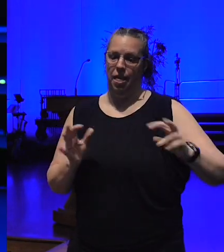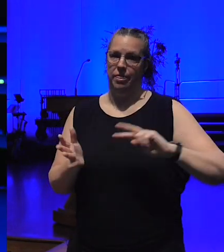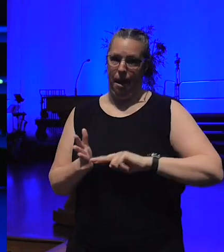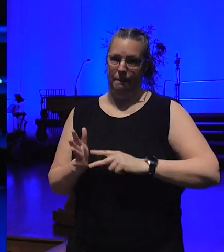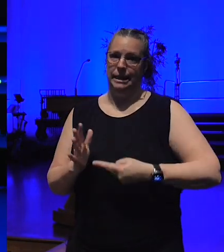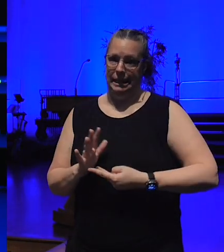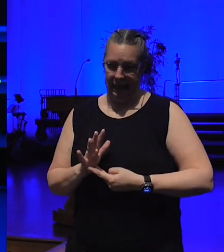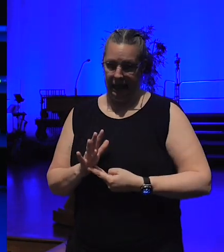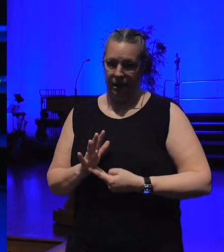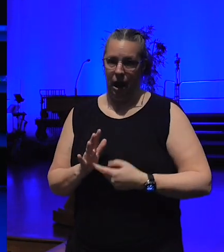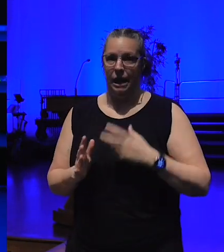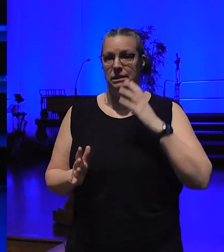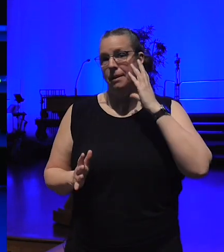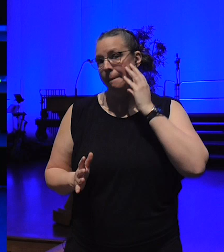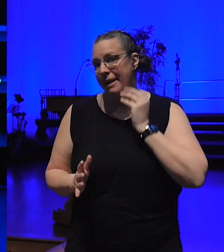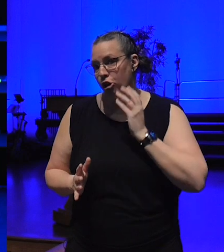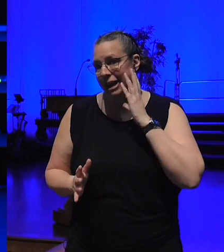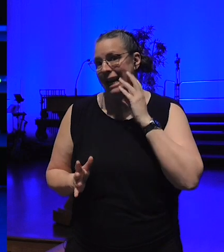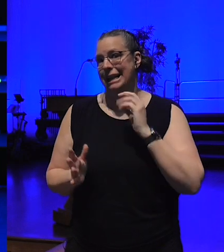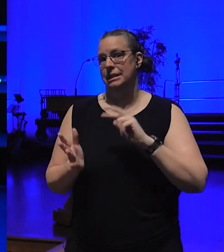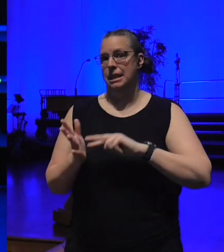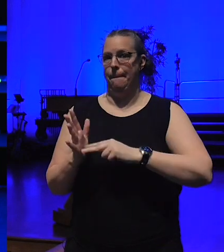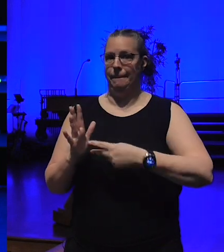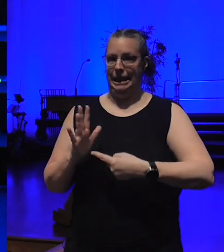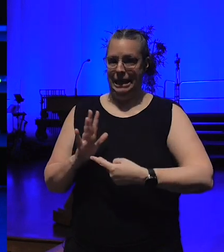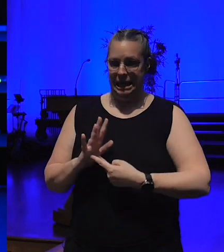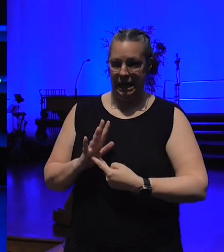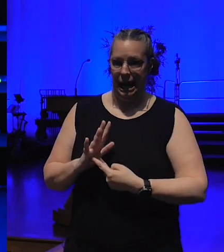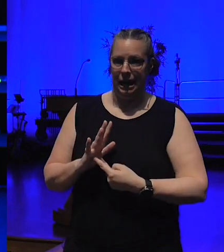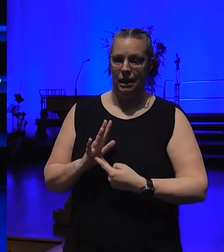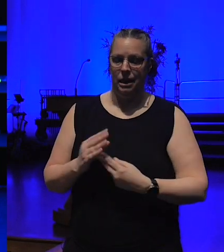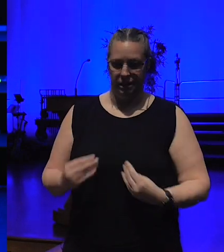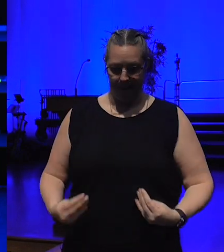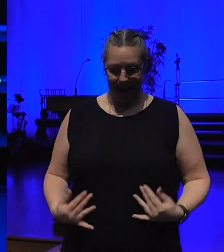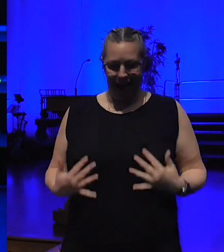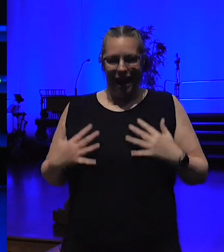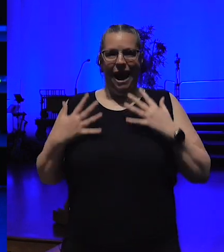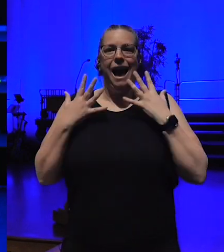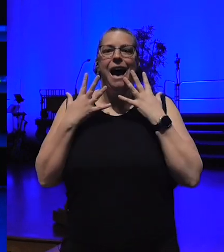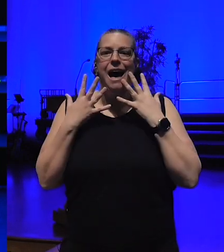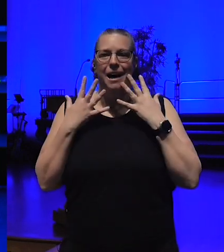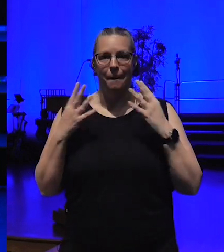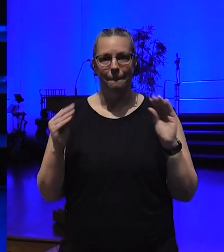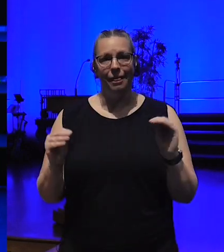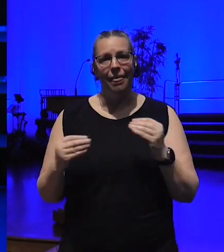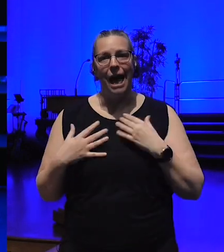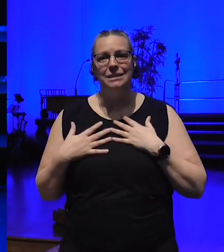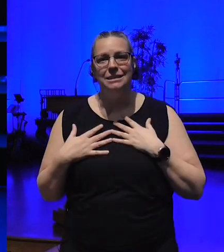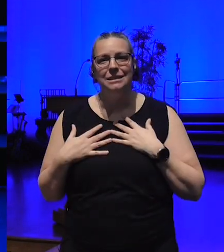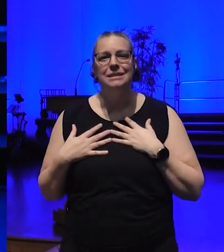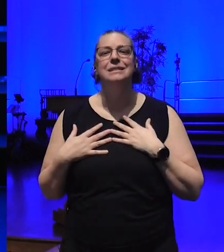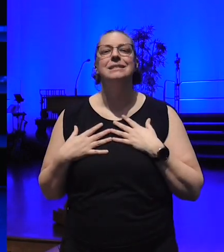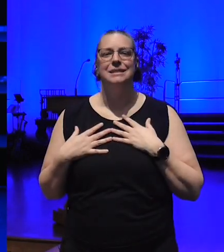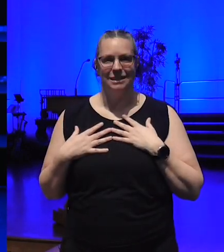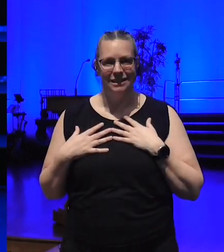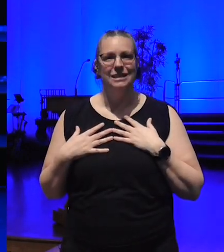experience the meaning of life to bask and be blessed and have epiphanies within the meaning